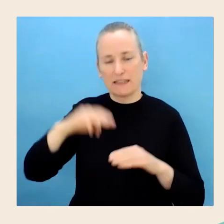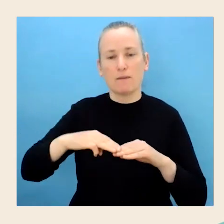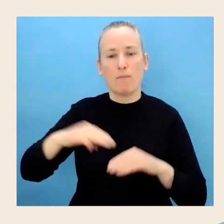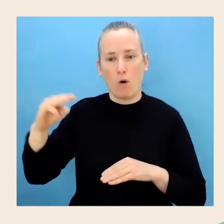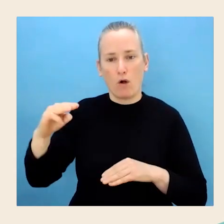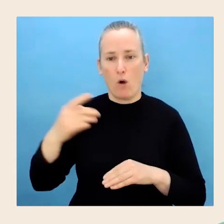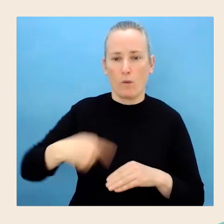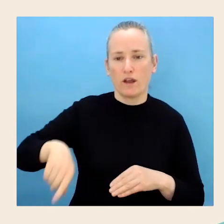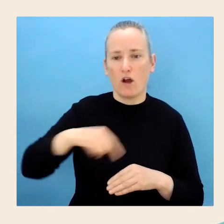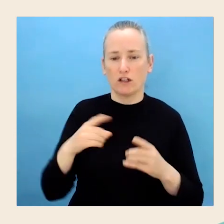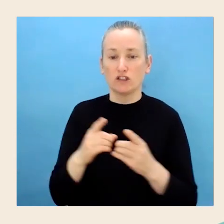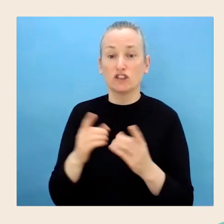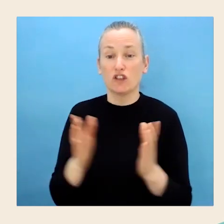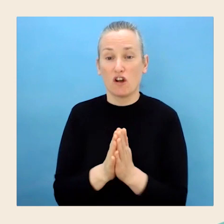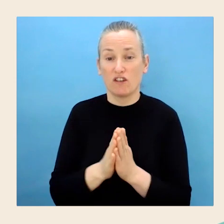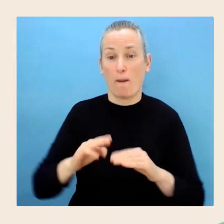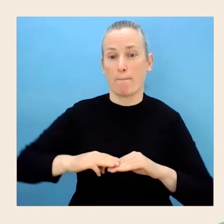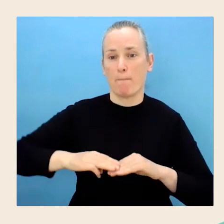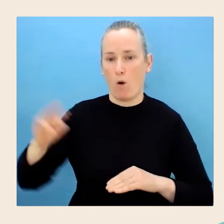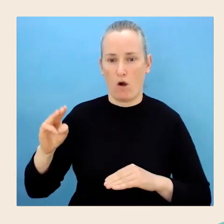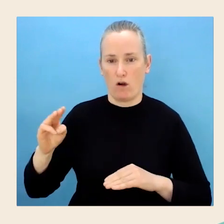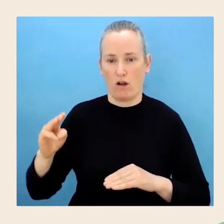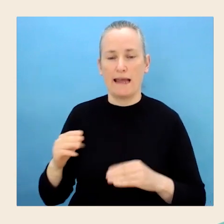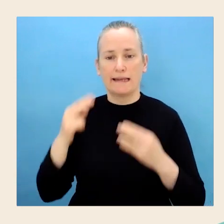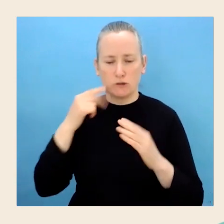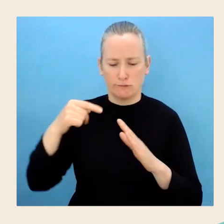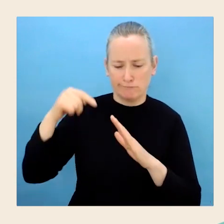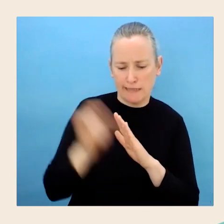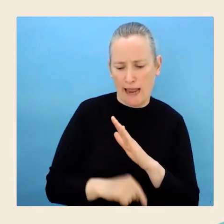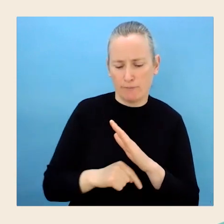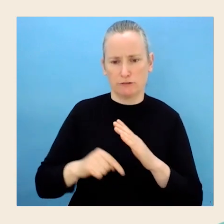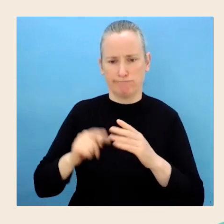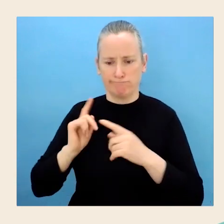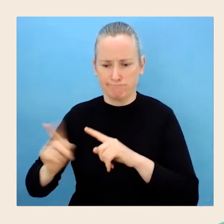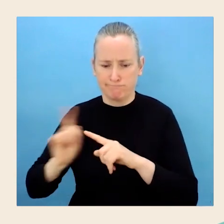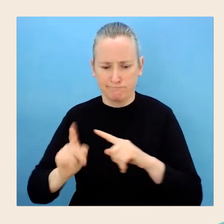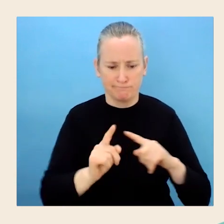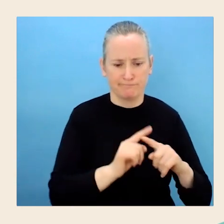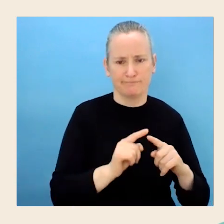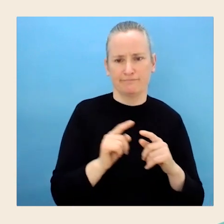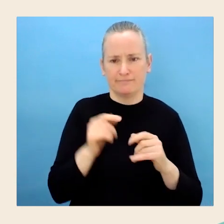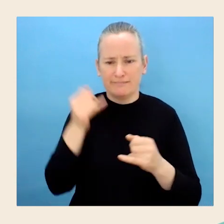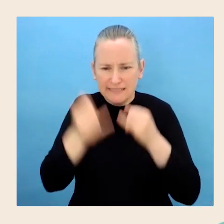There must be depth, range, nuance to disability representation in media."